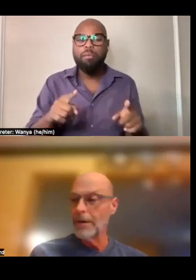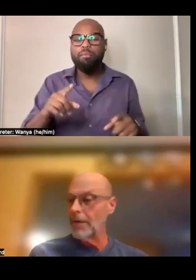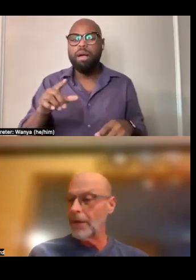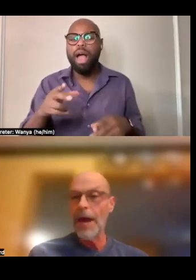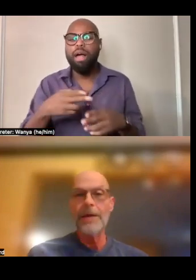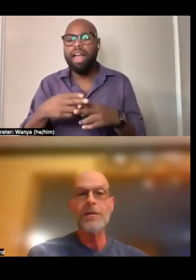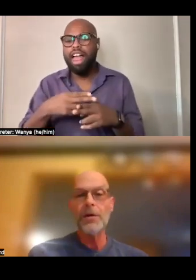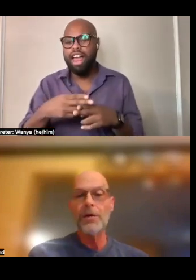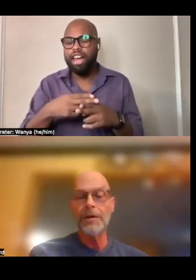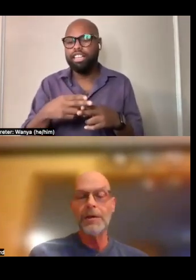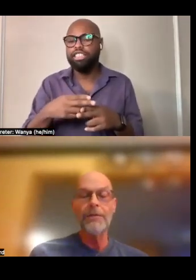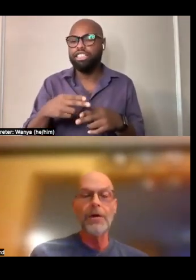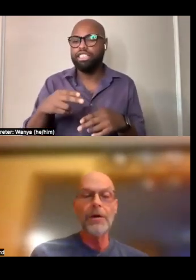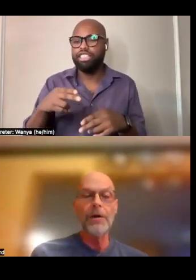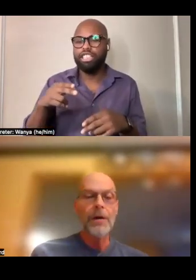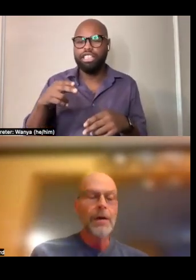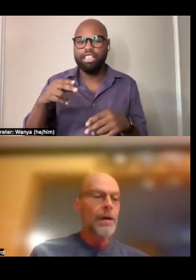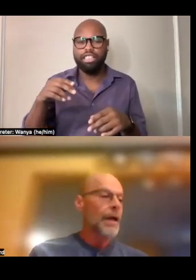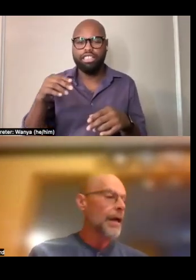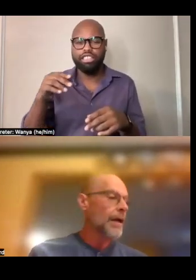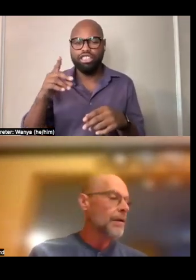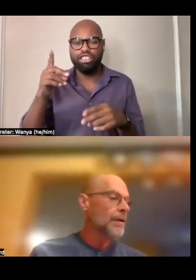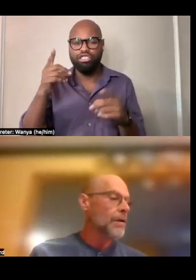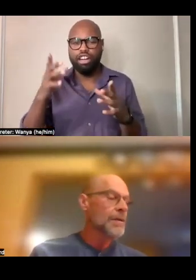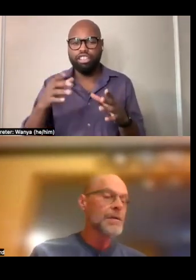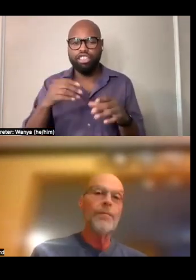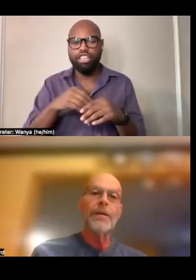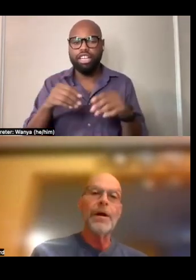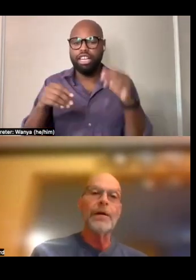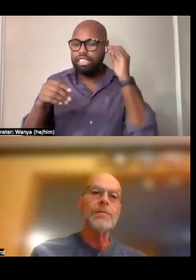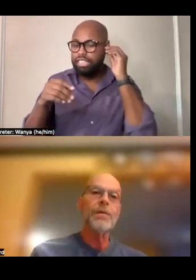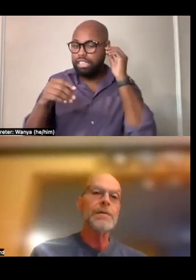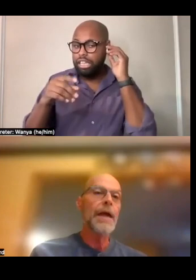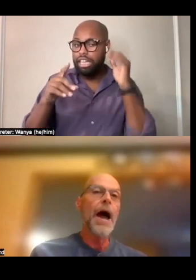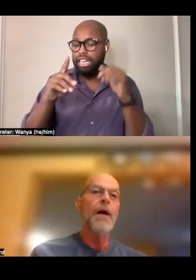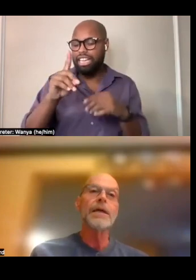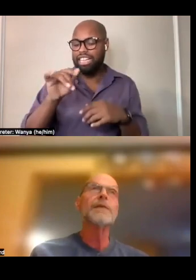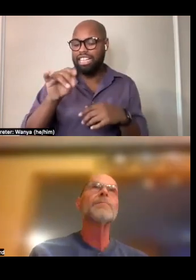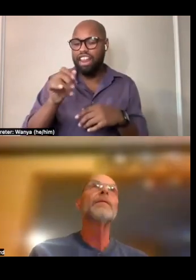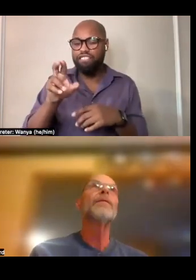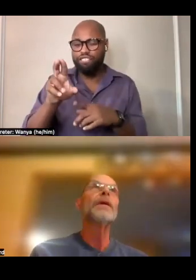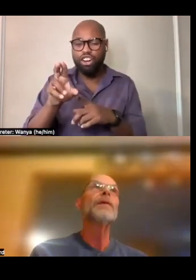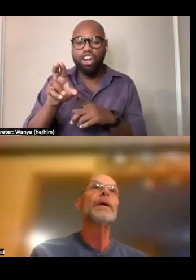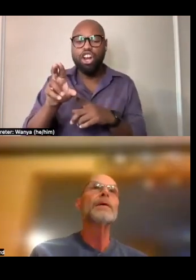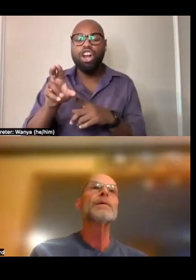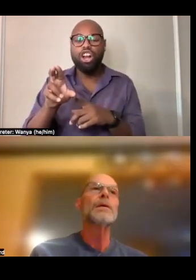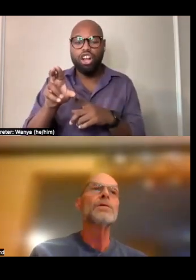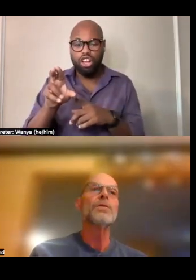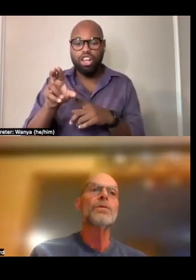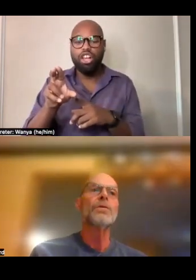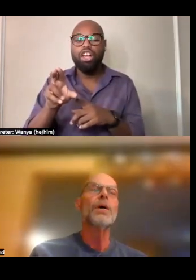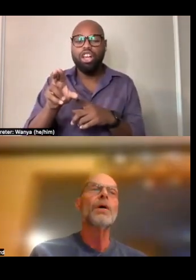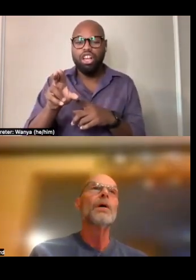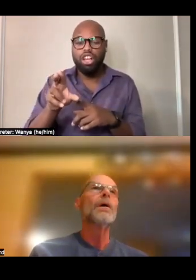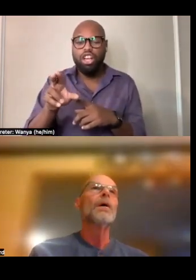of the Atlantis Community in Denver. And, you know, since I've been there, I just want to say housing has been the biggest issue.